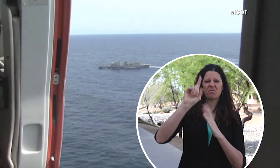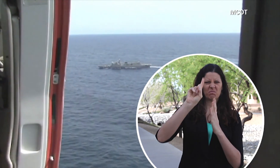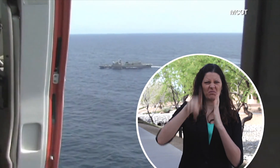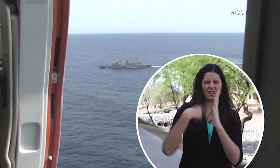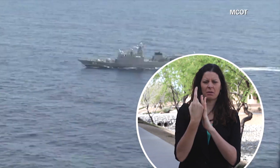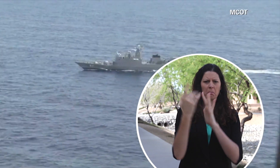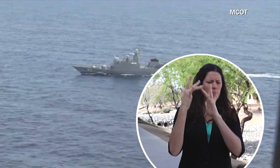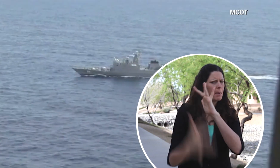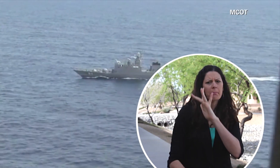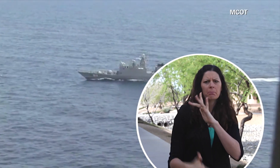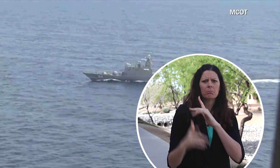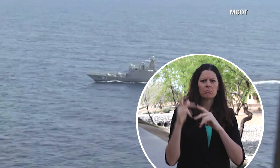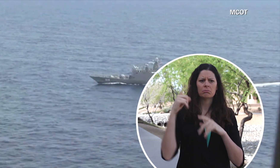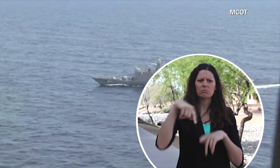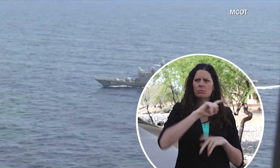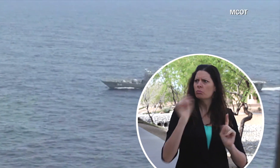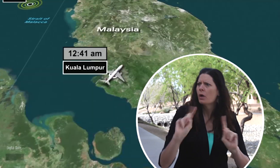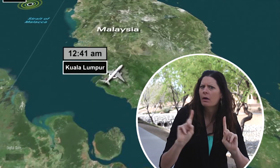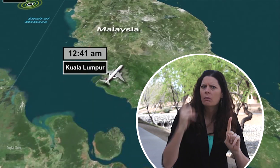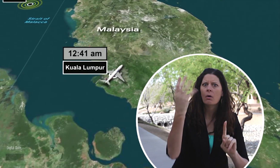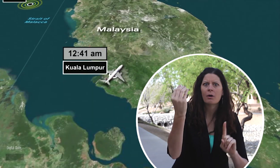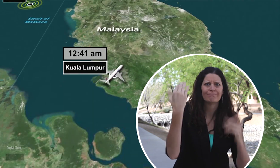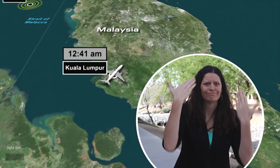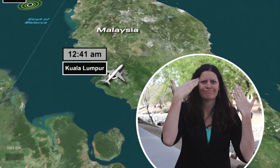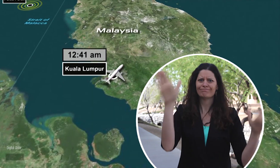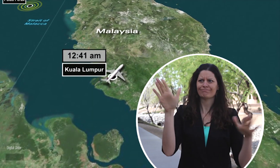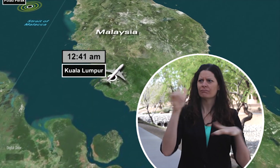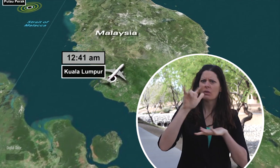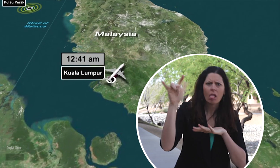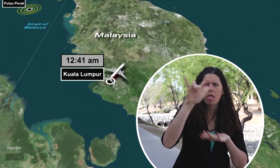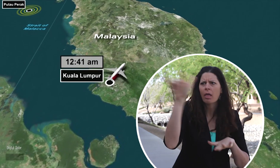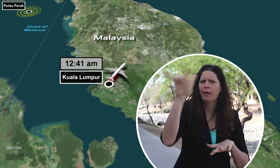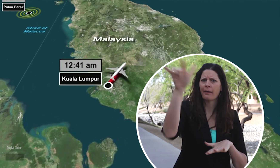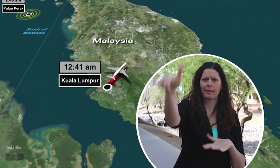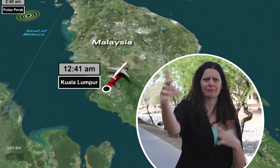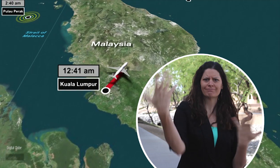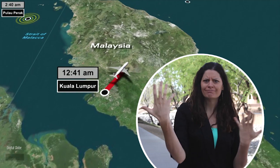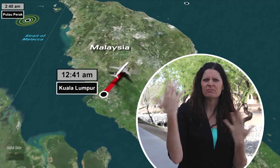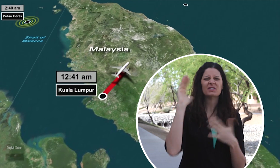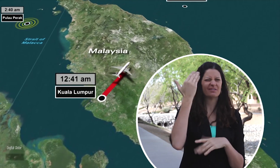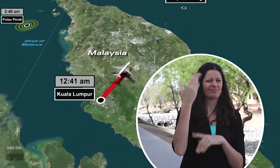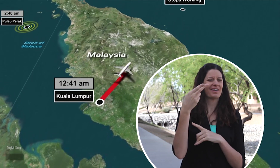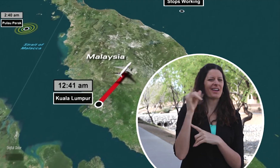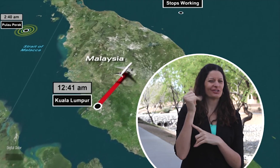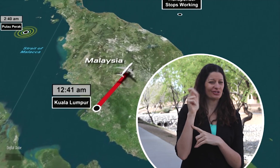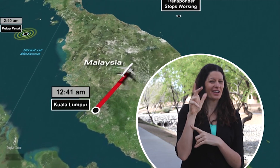FLIGHT 3-70. GROUND CREWS LOST CONTACT WITH THE PLANE LESS THAN AN HOUR AFTER TAKE OFF